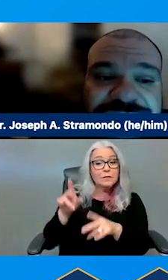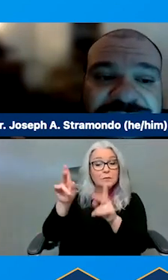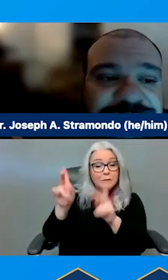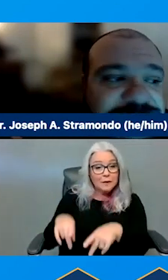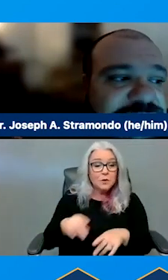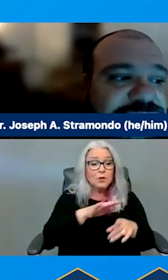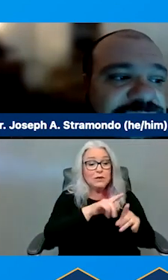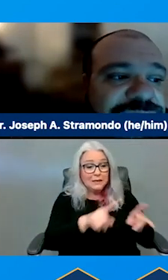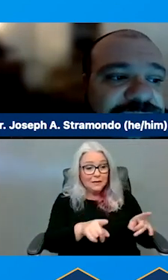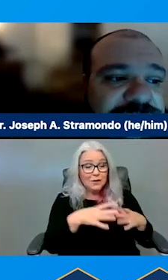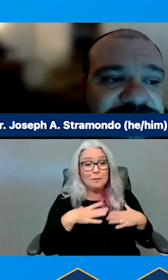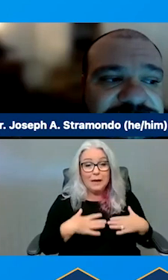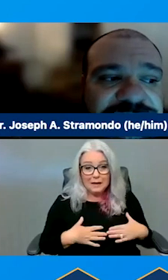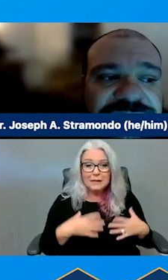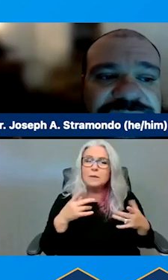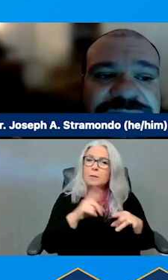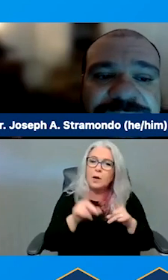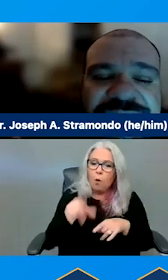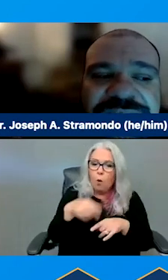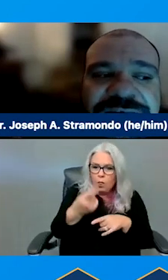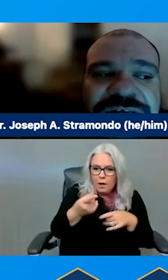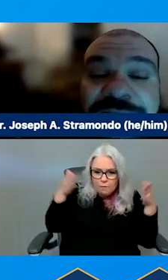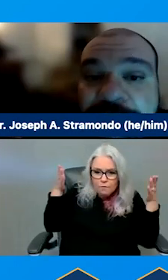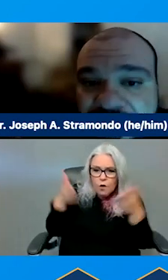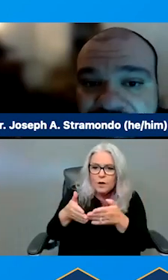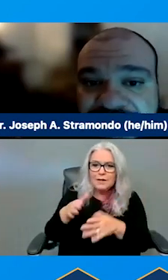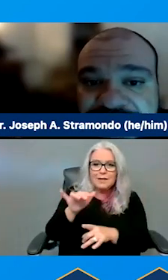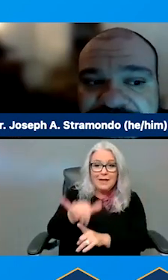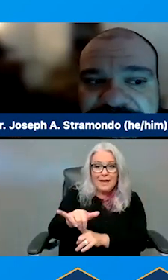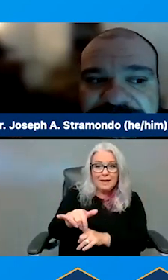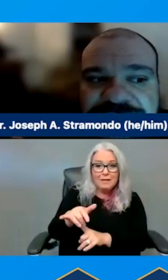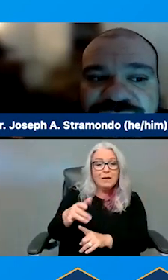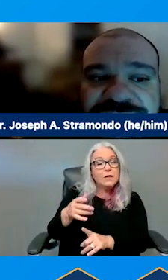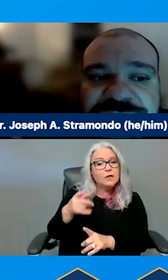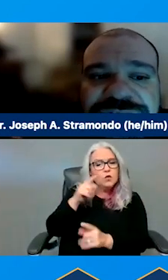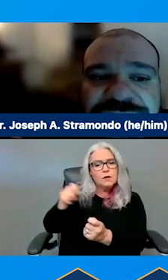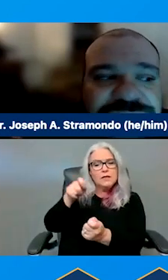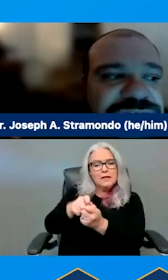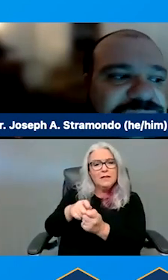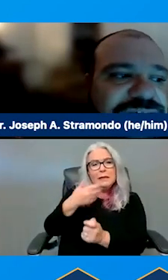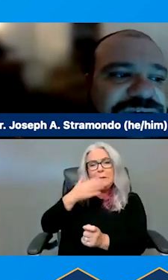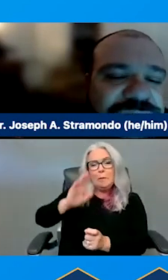on this explanation of vulnerability to bad health